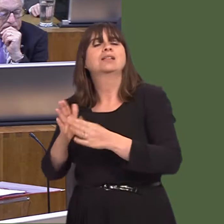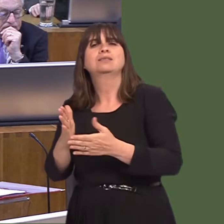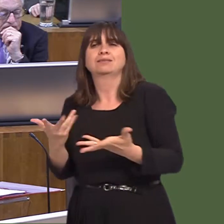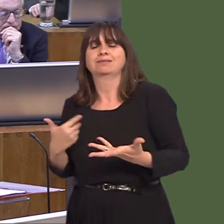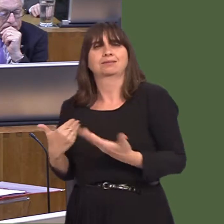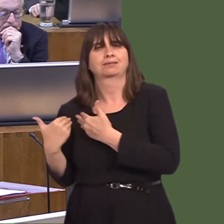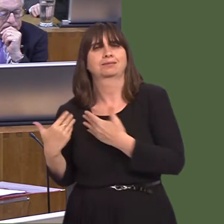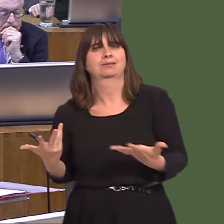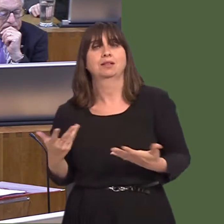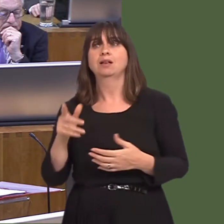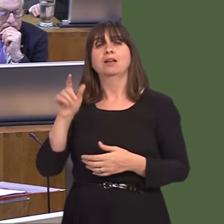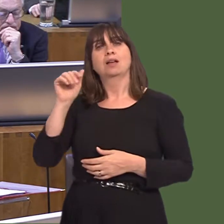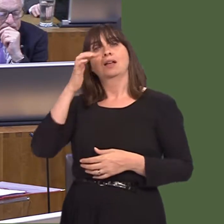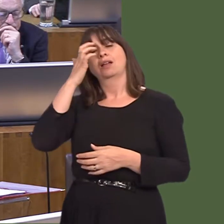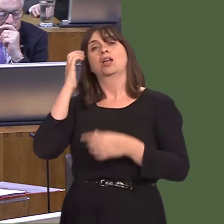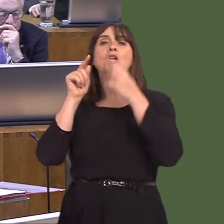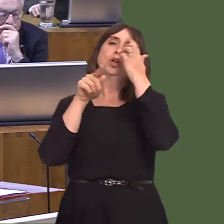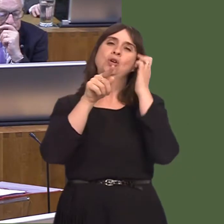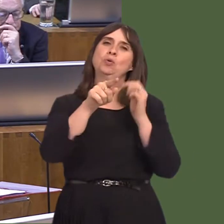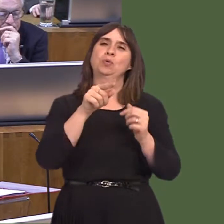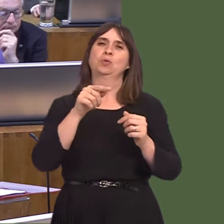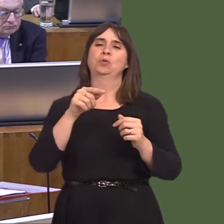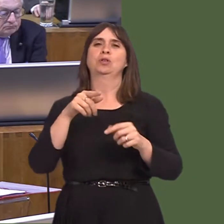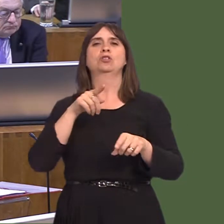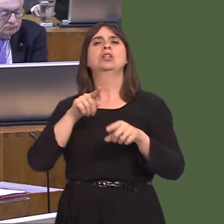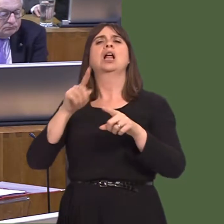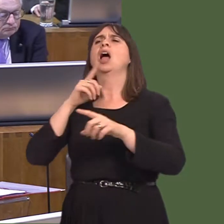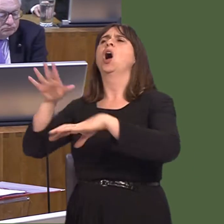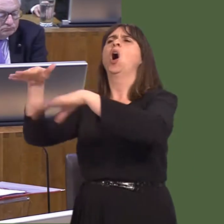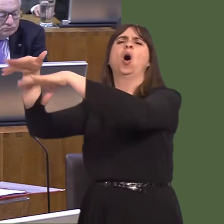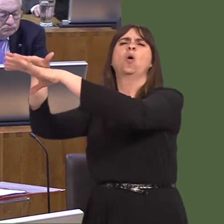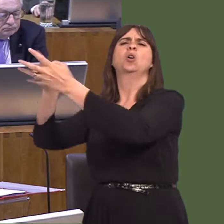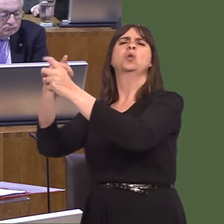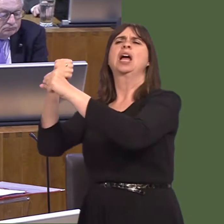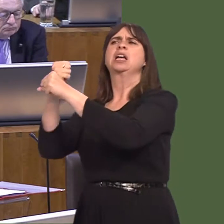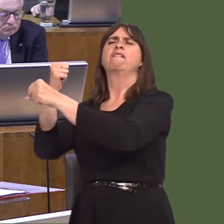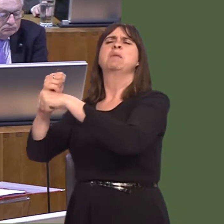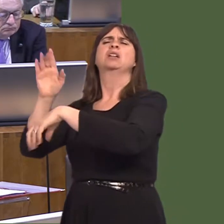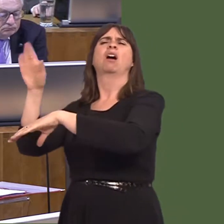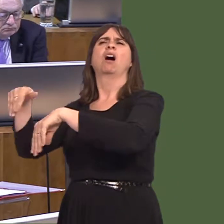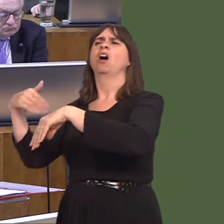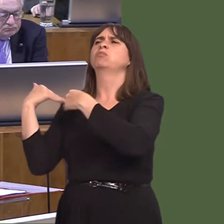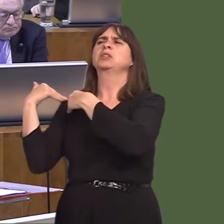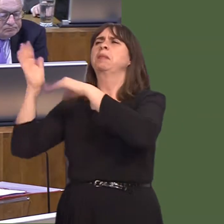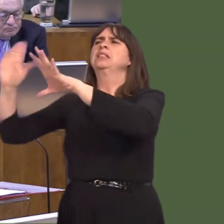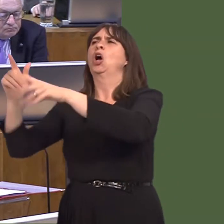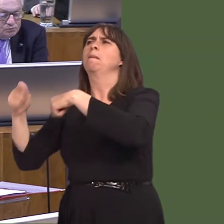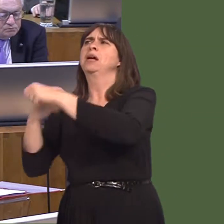What she is doing is absolving the UK Government of its responsibility, and that's where responsibility must lie.